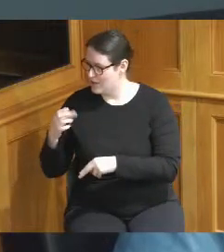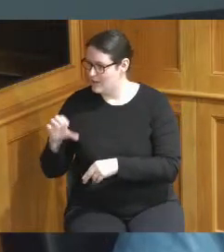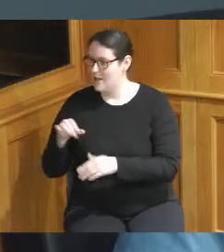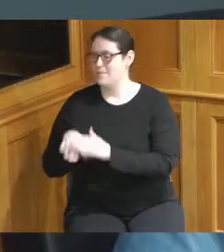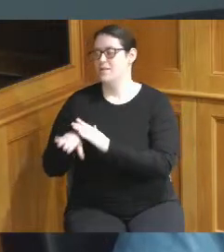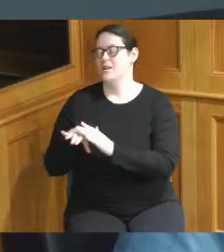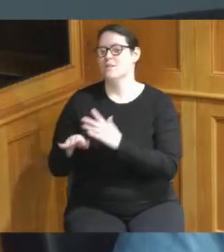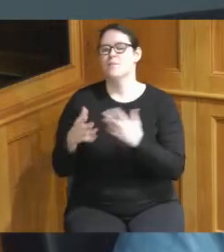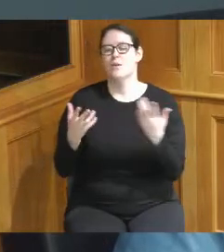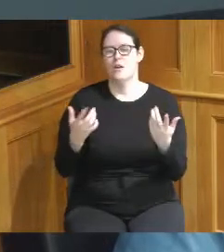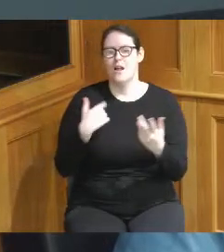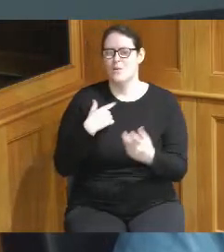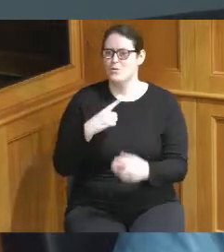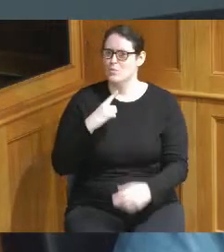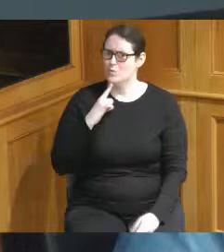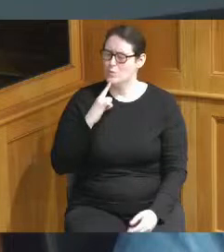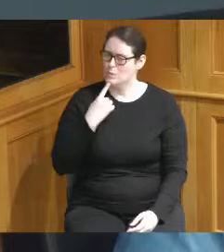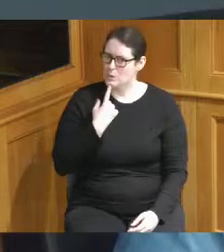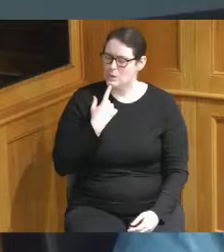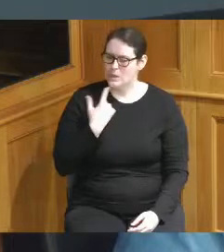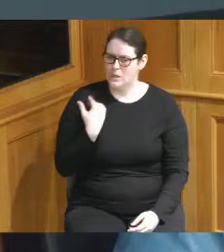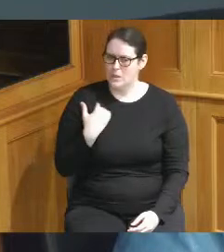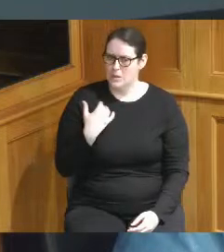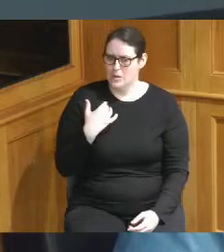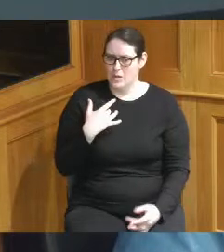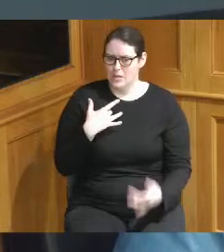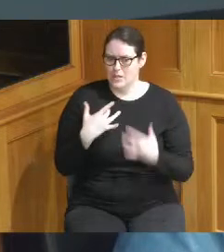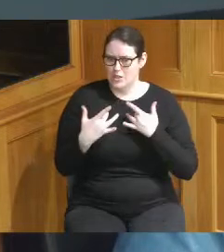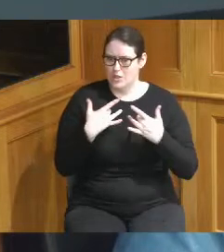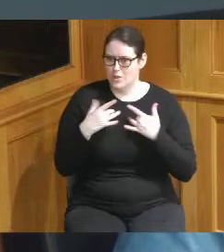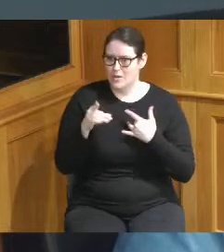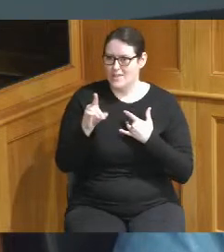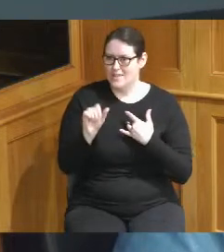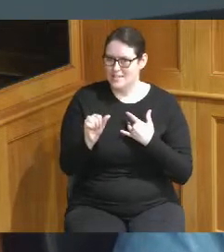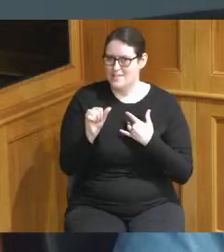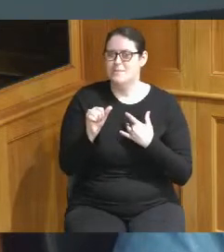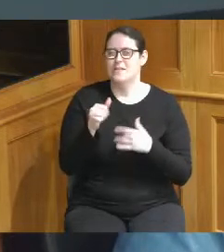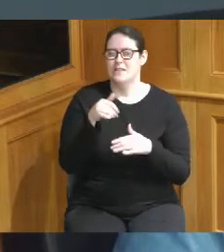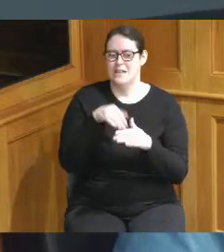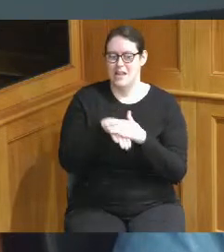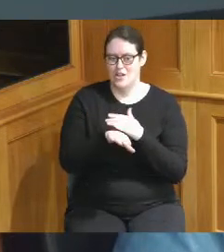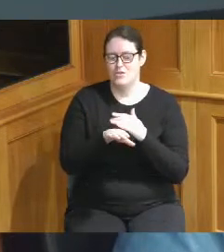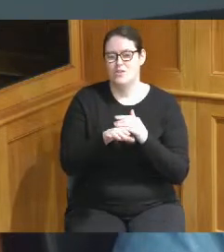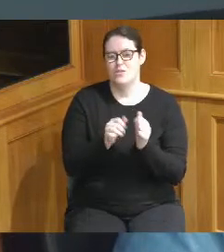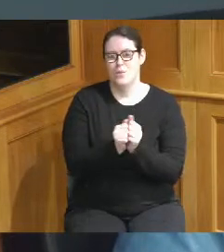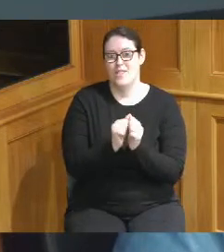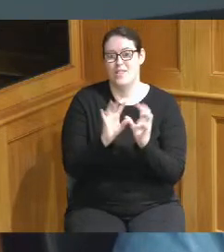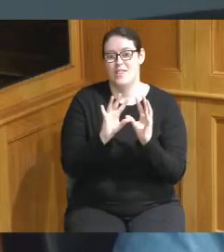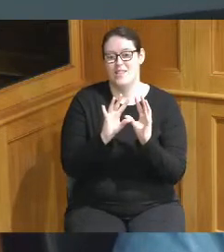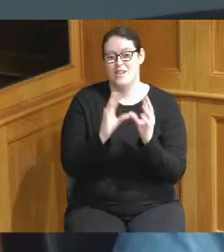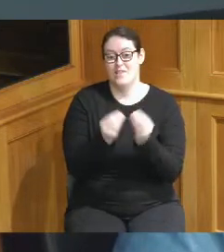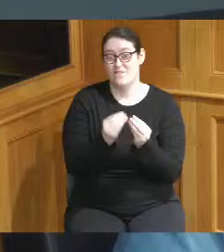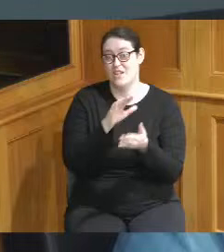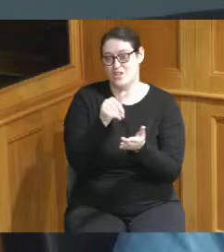all got these passes you got to have all passes and so they may have to park in an entrance that's